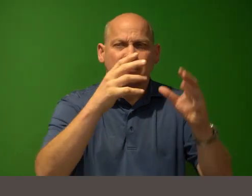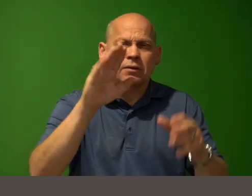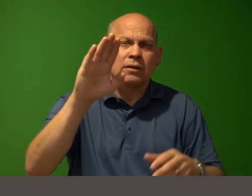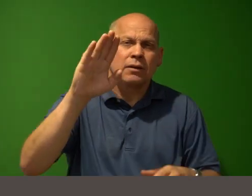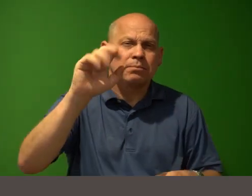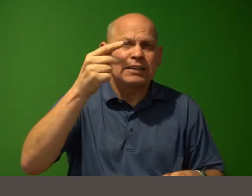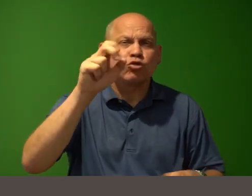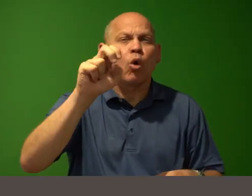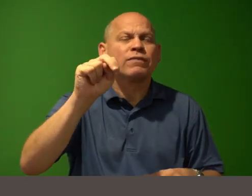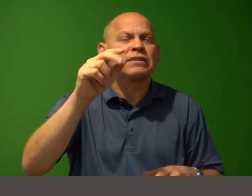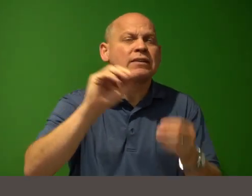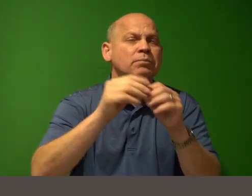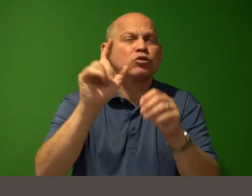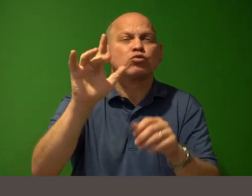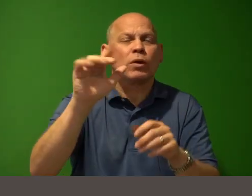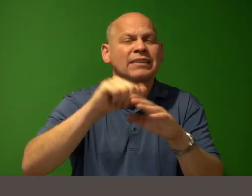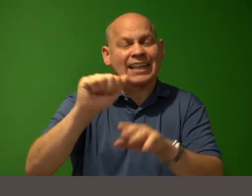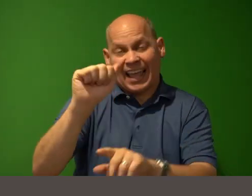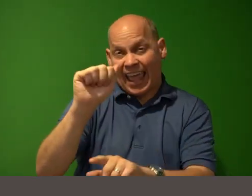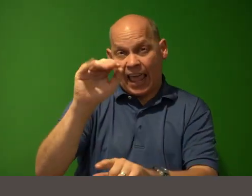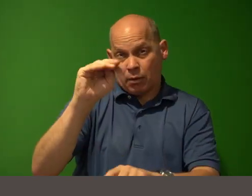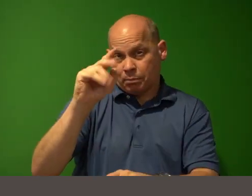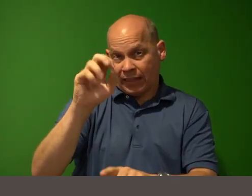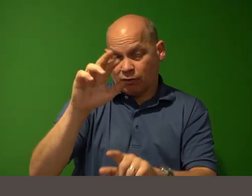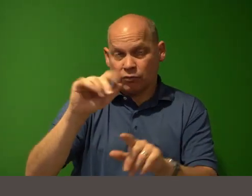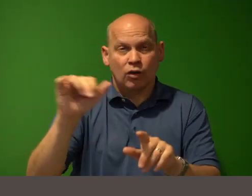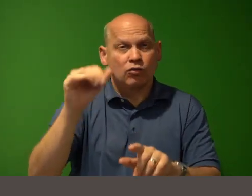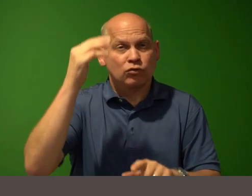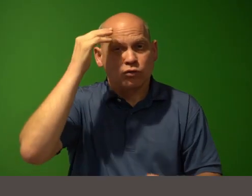in A minor, also known as Fur Elise.